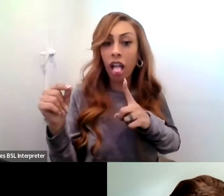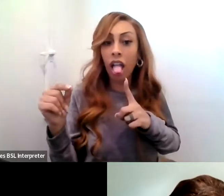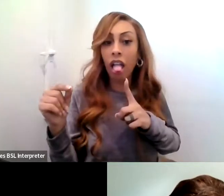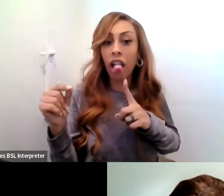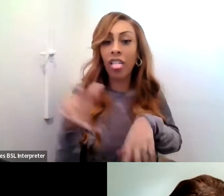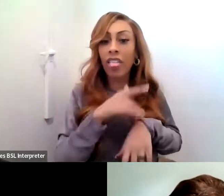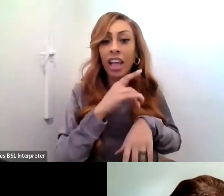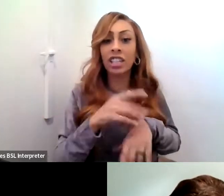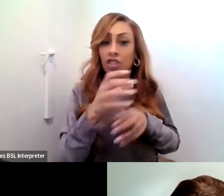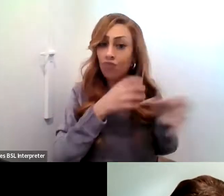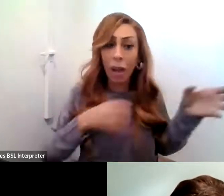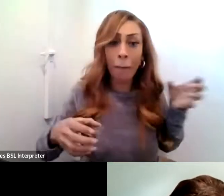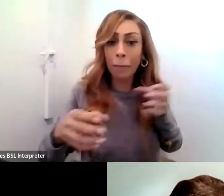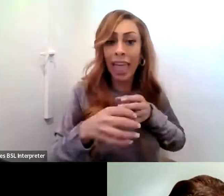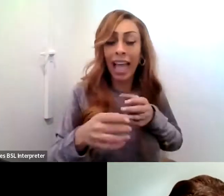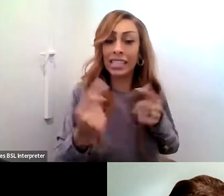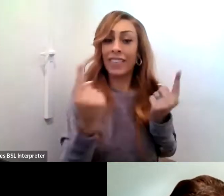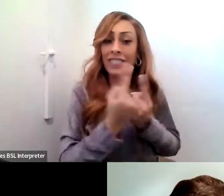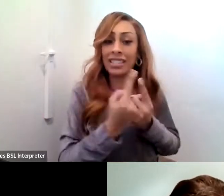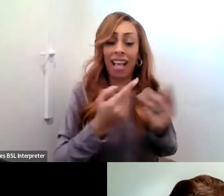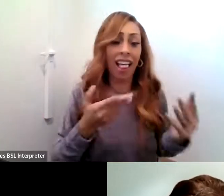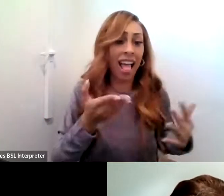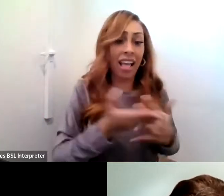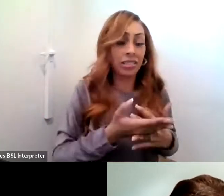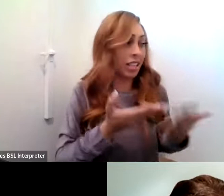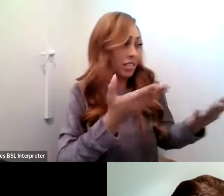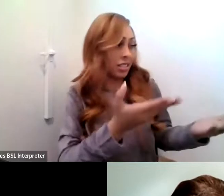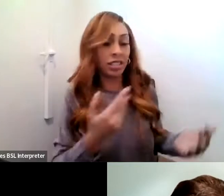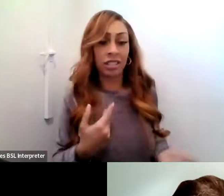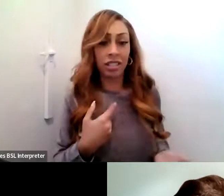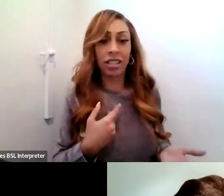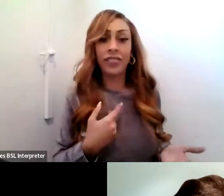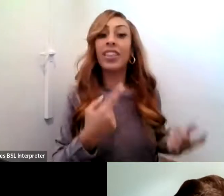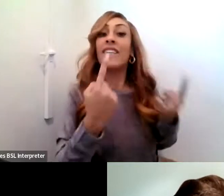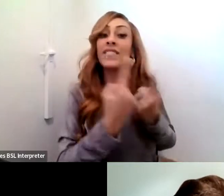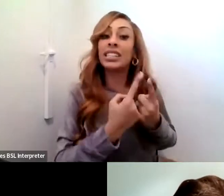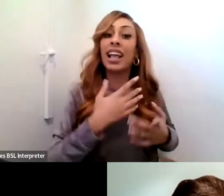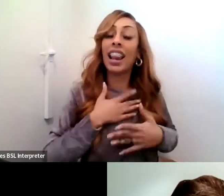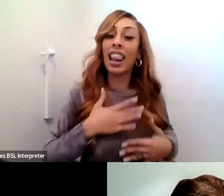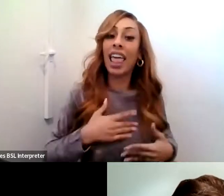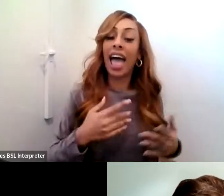for physical access, in the same way that having physical access isn't an acceptable substitute for a digital event,